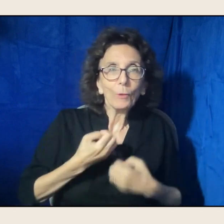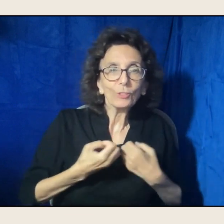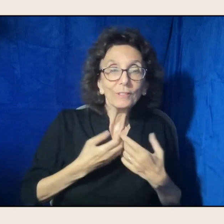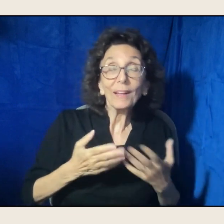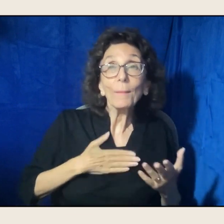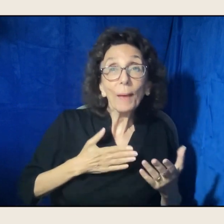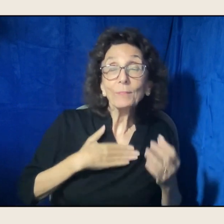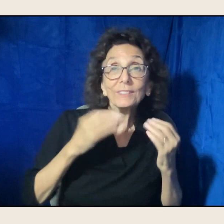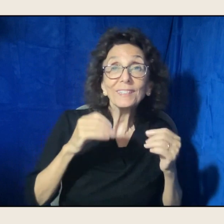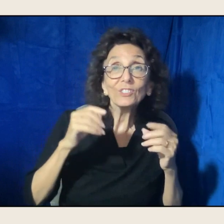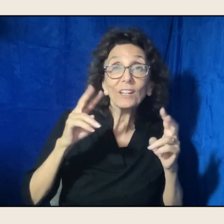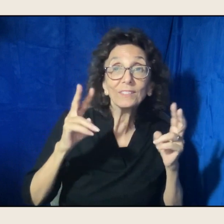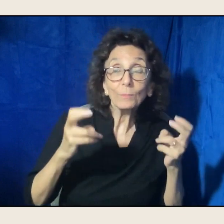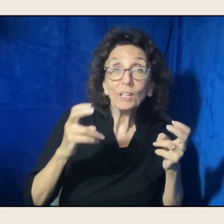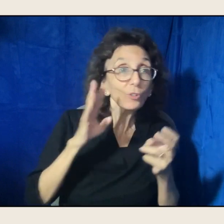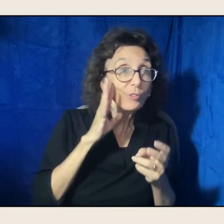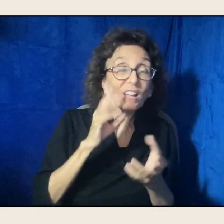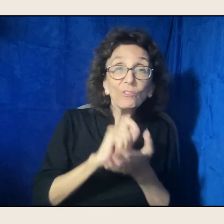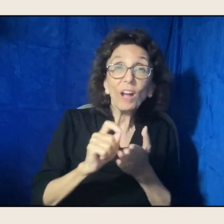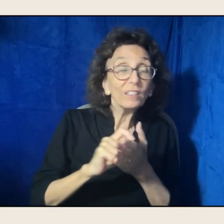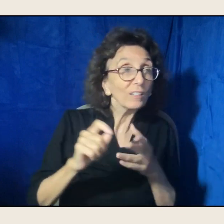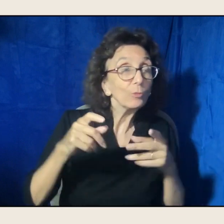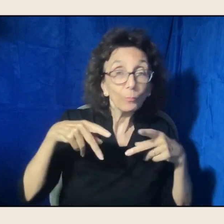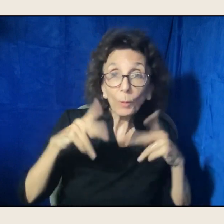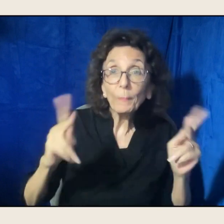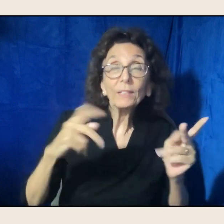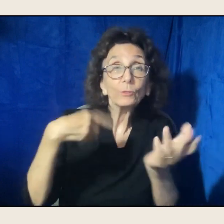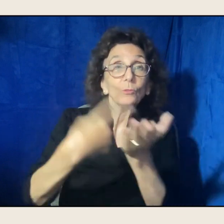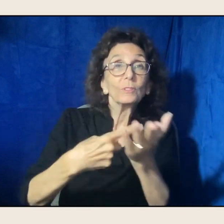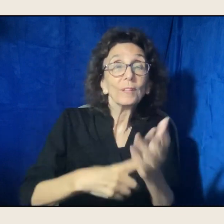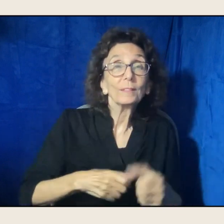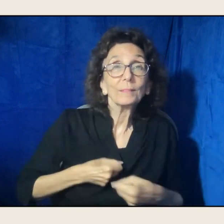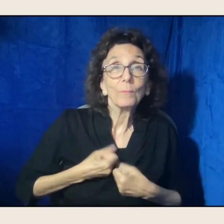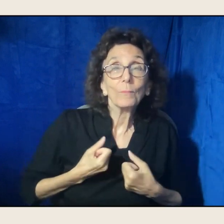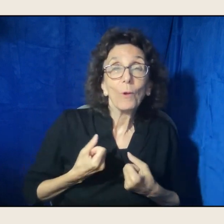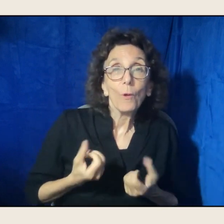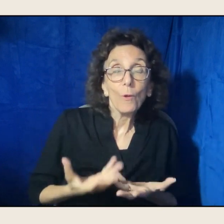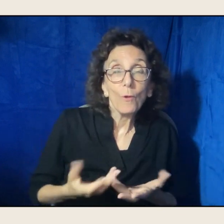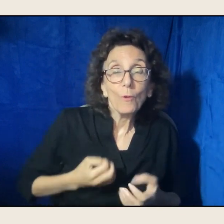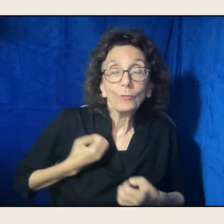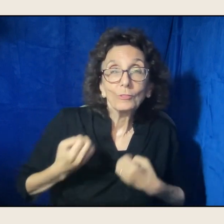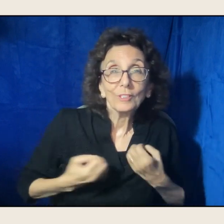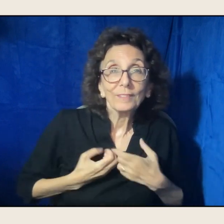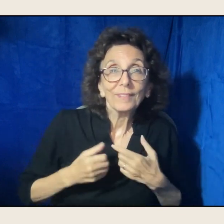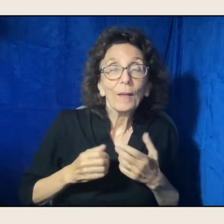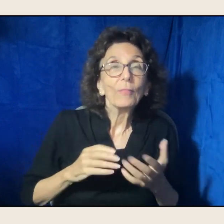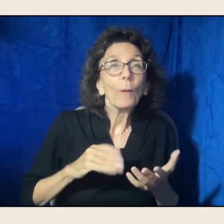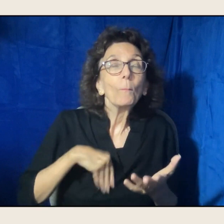In creative writing, there's space for that, in their poetry, in their fiction, in their personal essays.